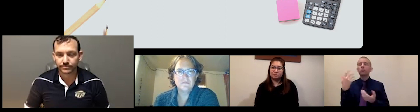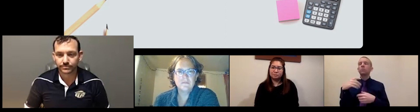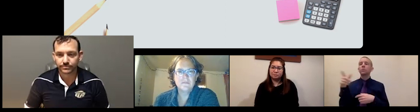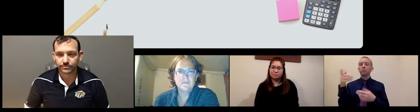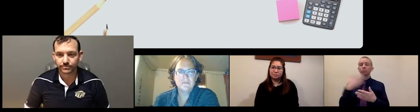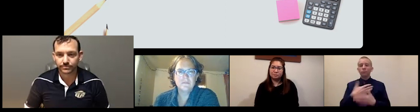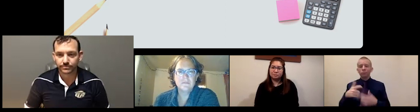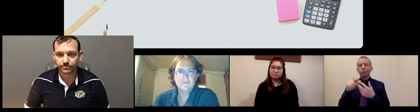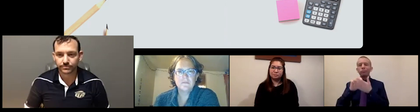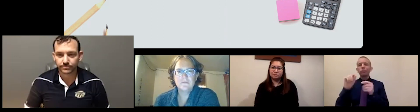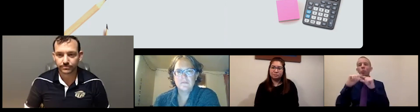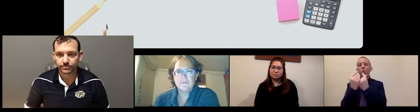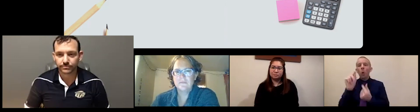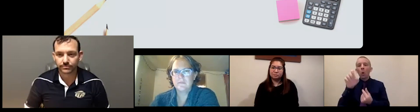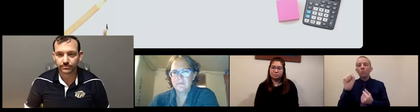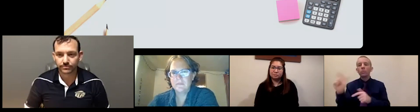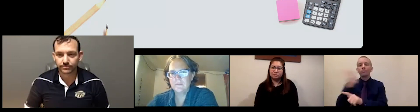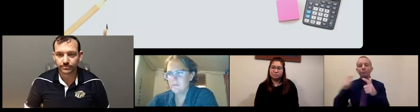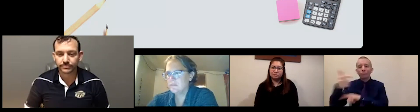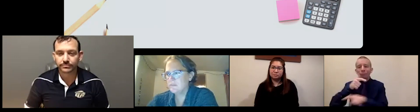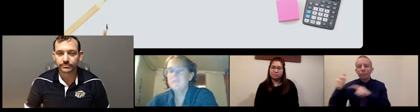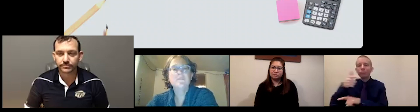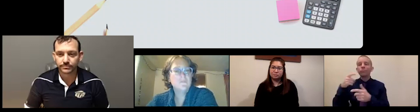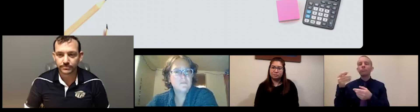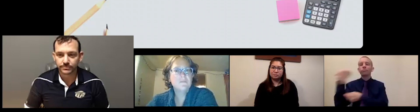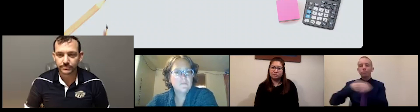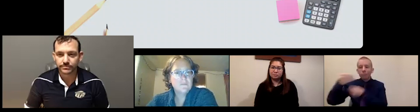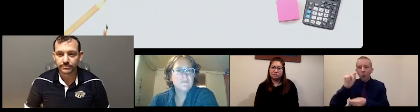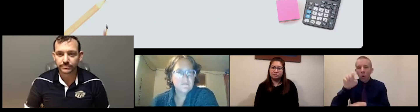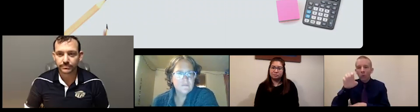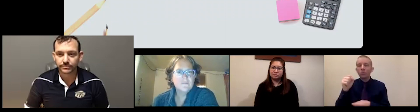They were willing to take turns writing notes and share notes.